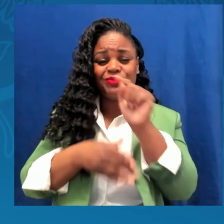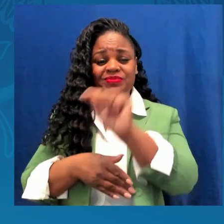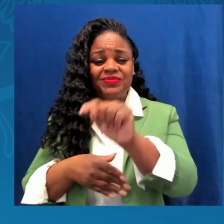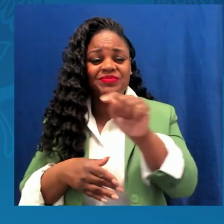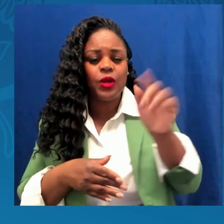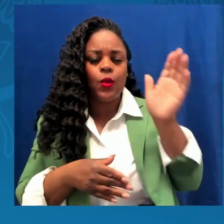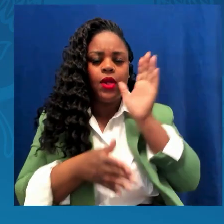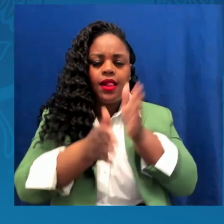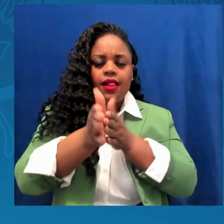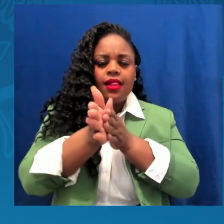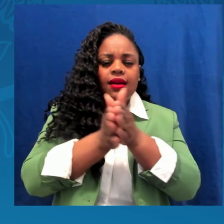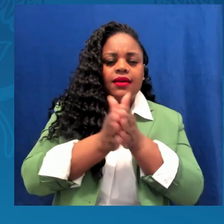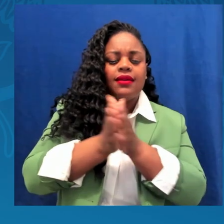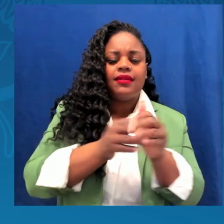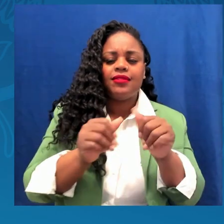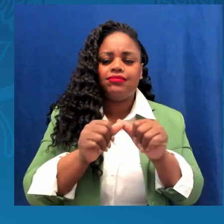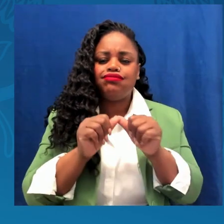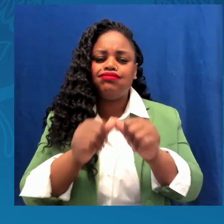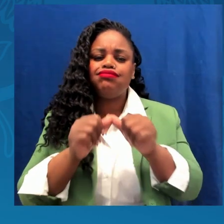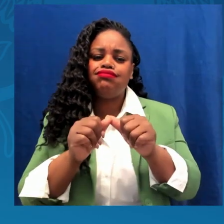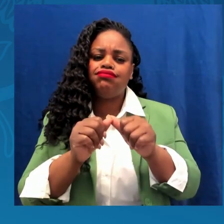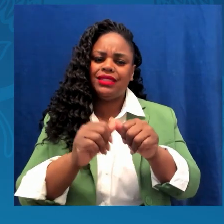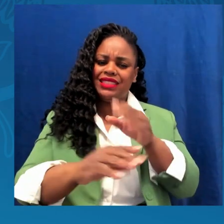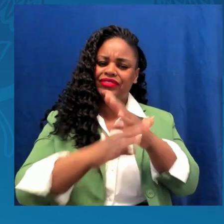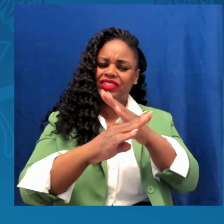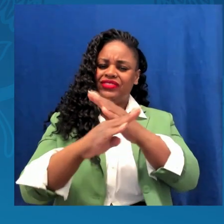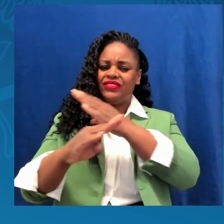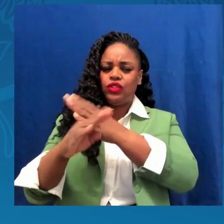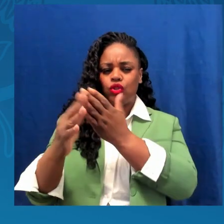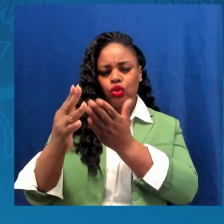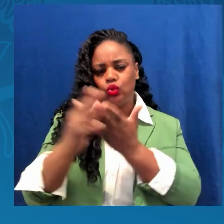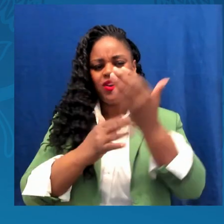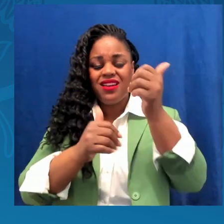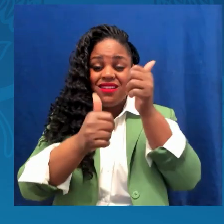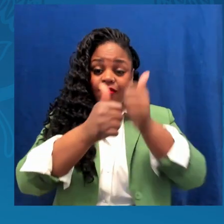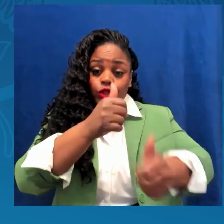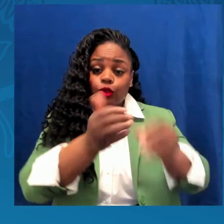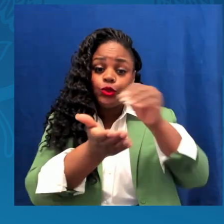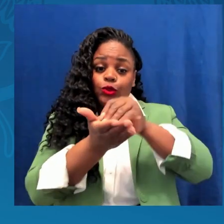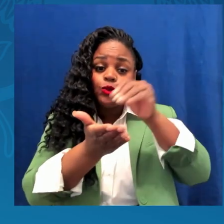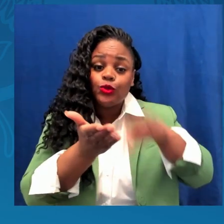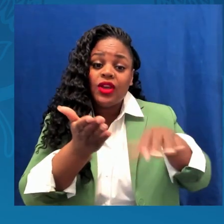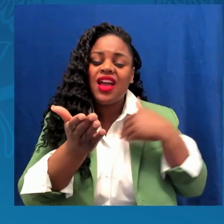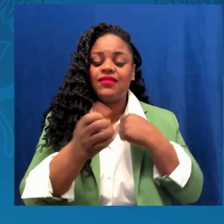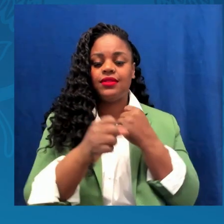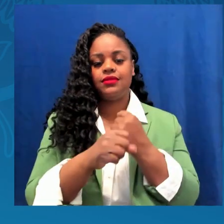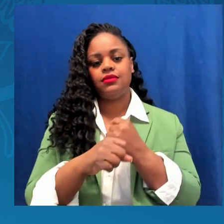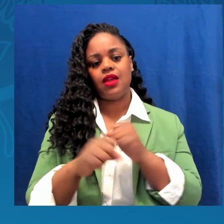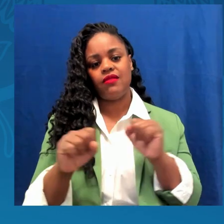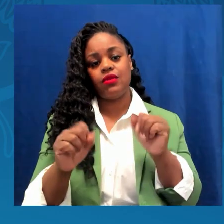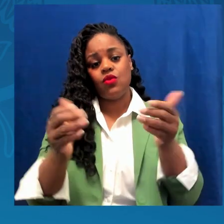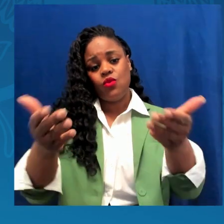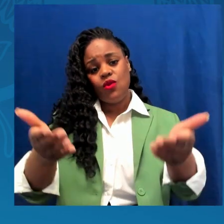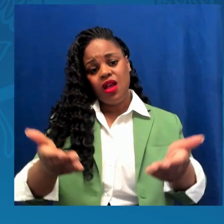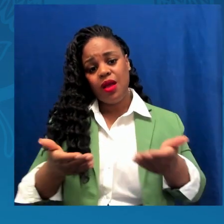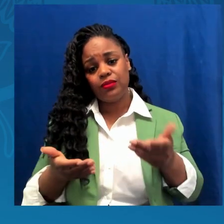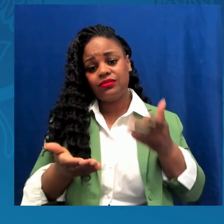to defend the right of every student to have a safe and welcoming place to learn. Thank you.